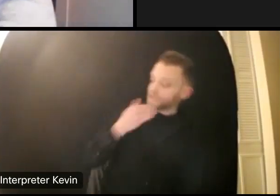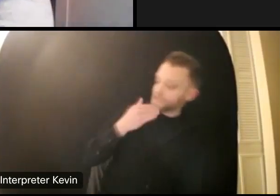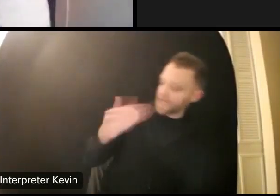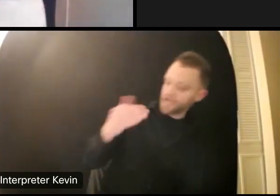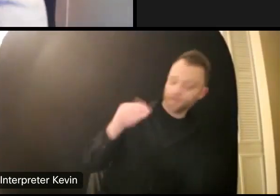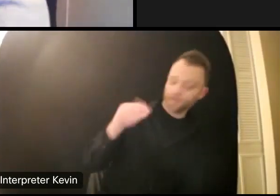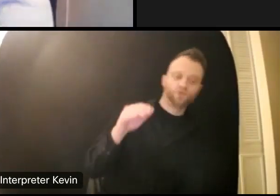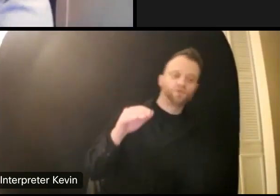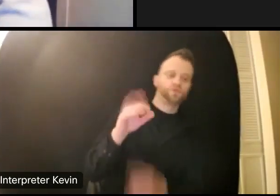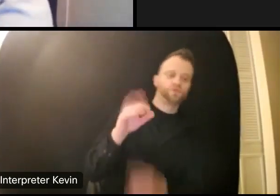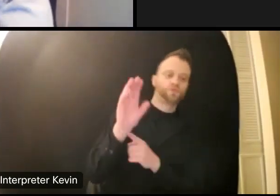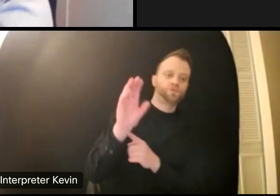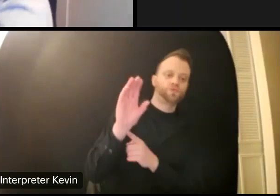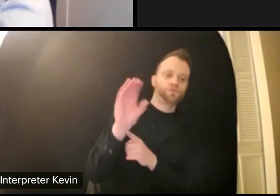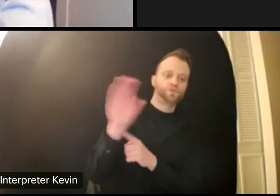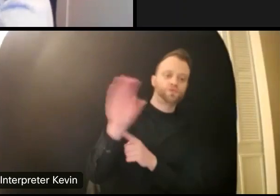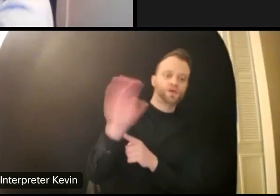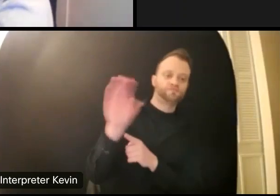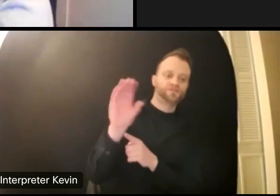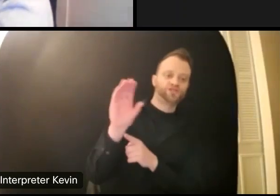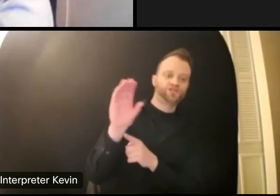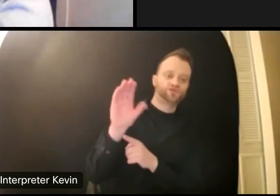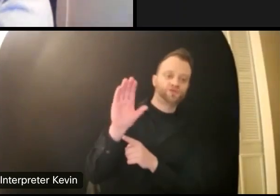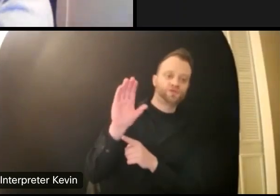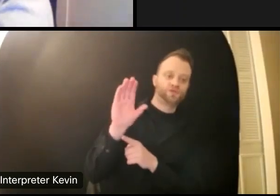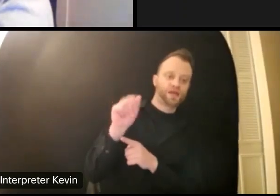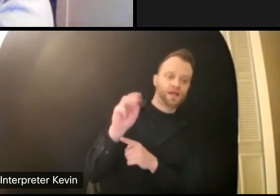I appreciate that. (Campbell) Yeah, I don't know how to lower my hand.